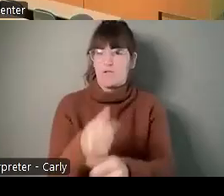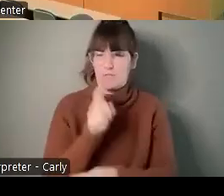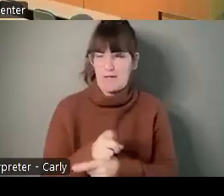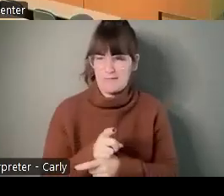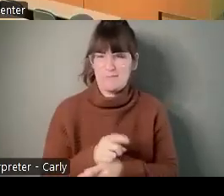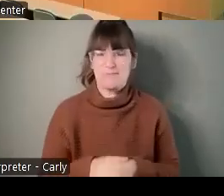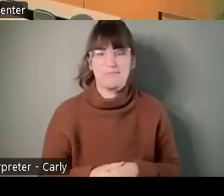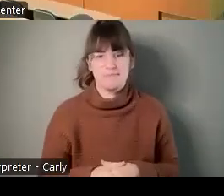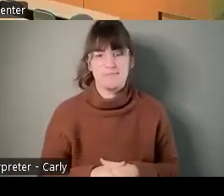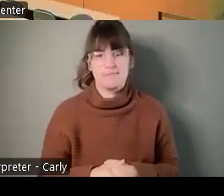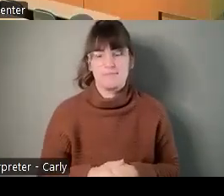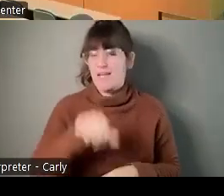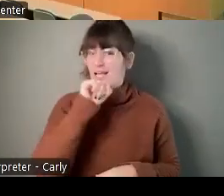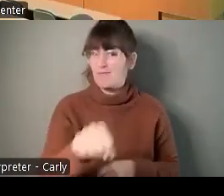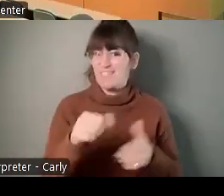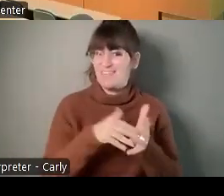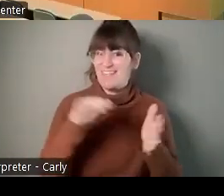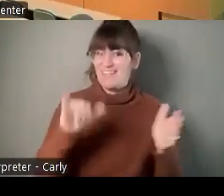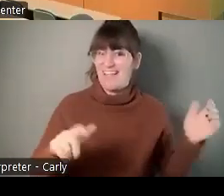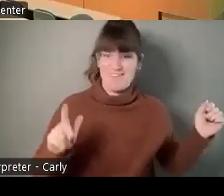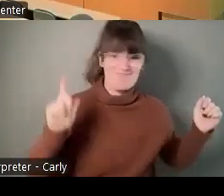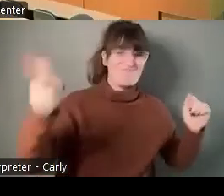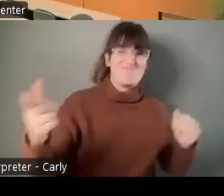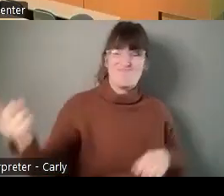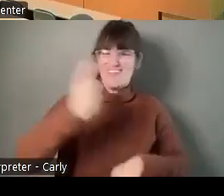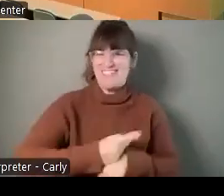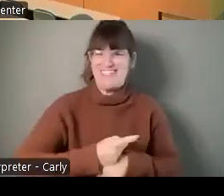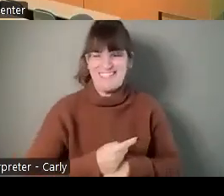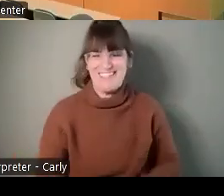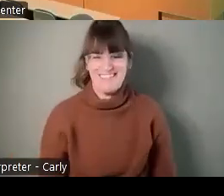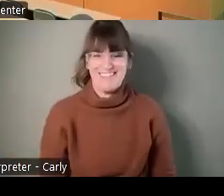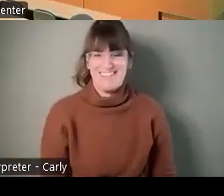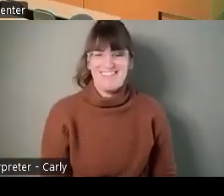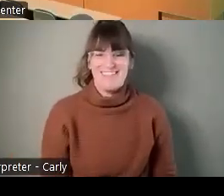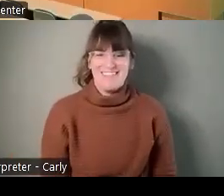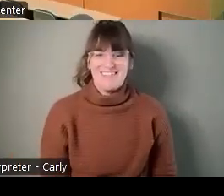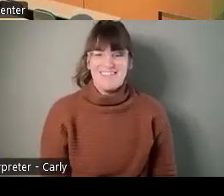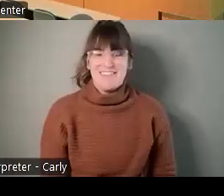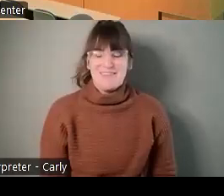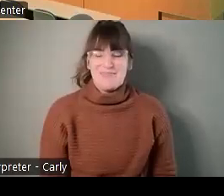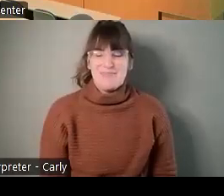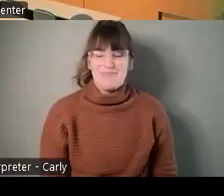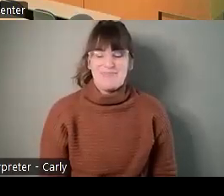love to also do a study on that someday um to see what it's like from the outpatient perspective.